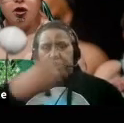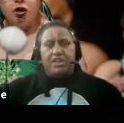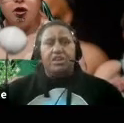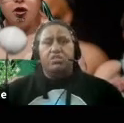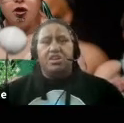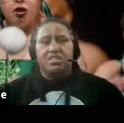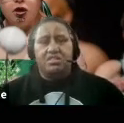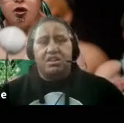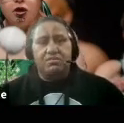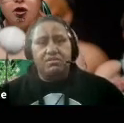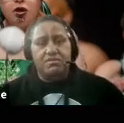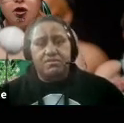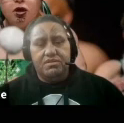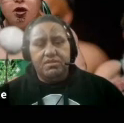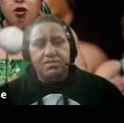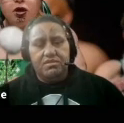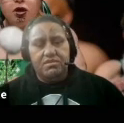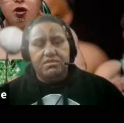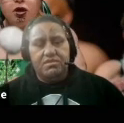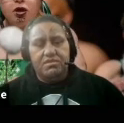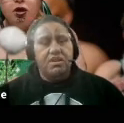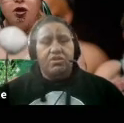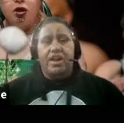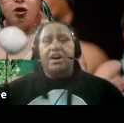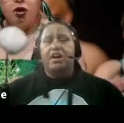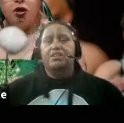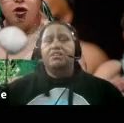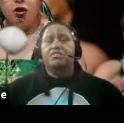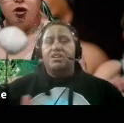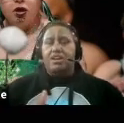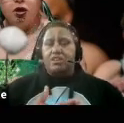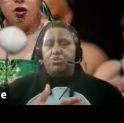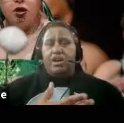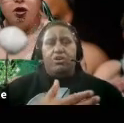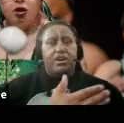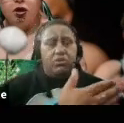kia ora nei i tātou. Nō reira, utēnei tāku reo